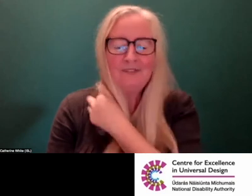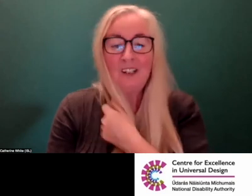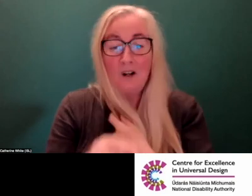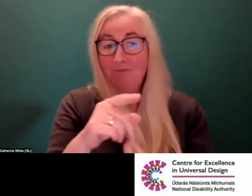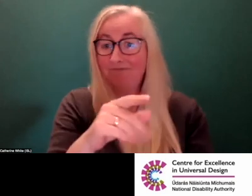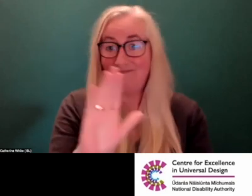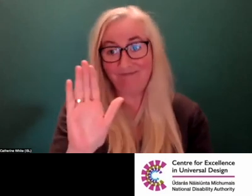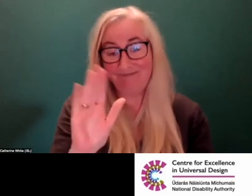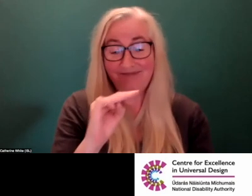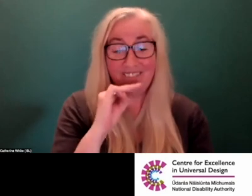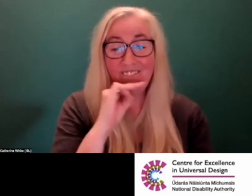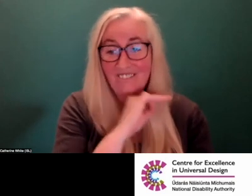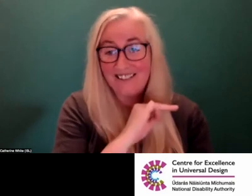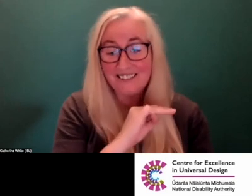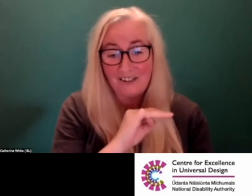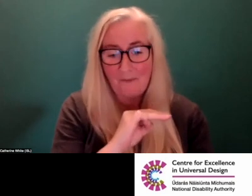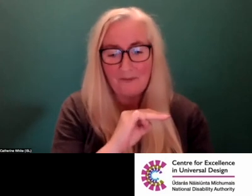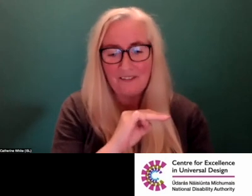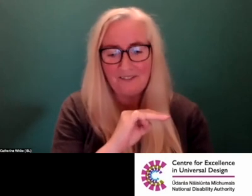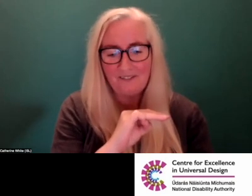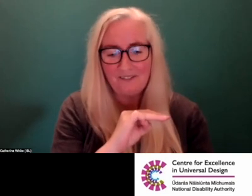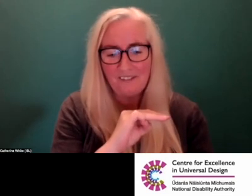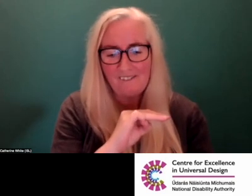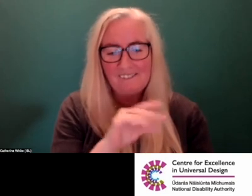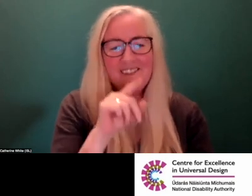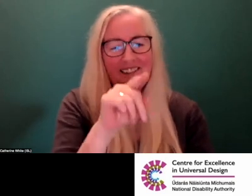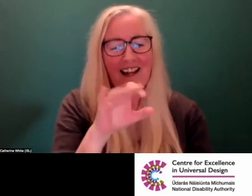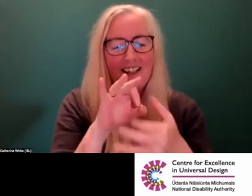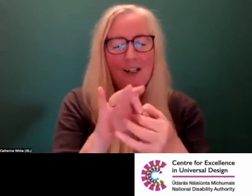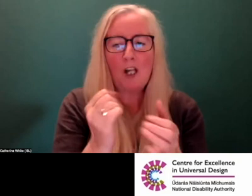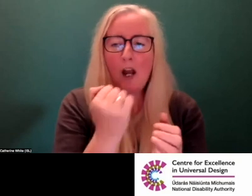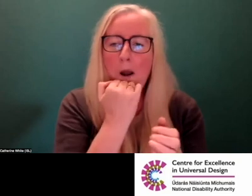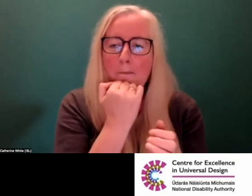Yeah, I mean, I think that's vital. And so to some extent, that comes down to some of the numbers